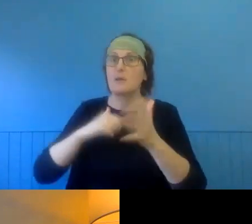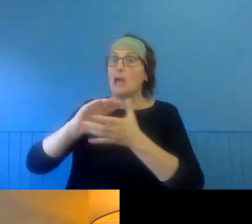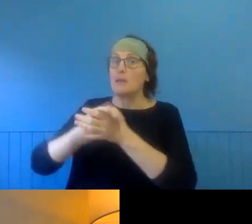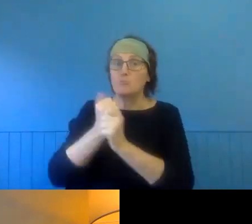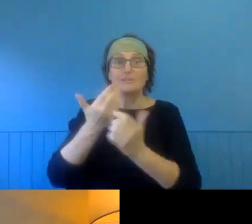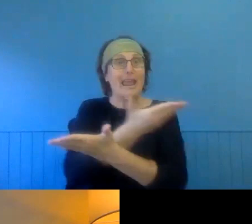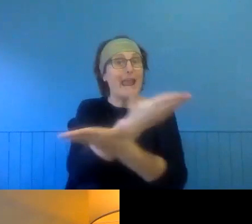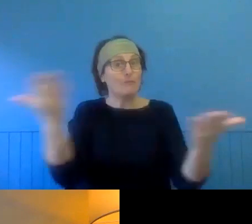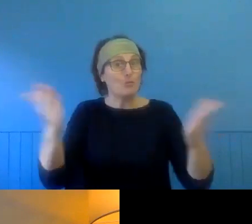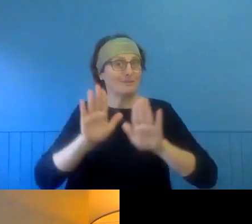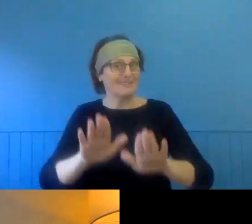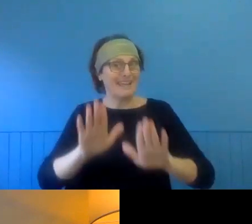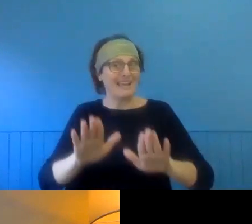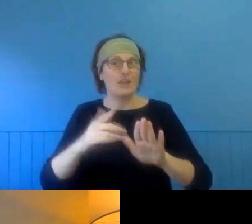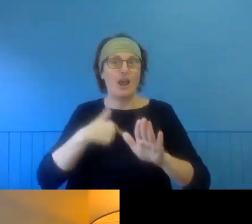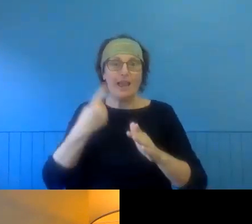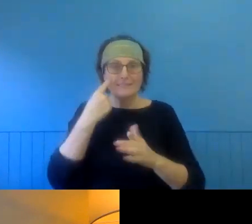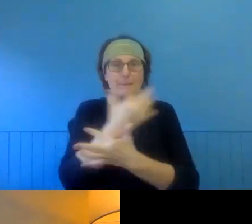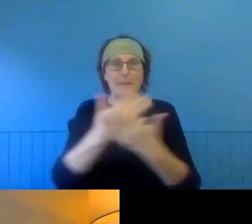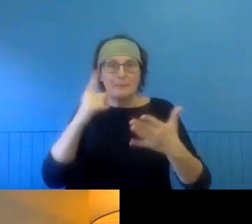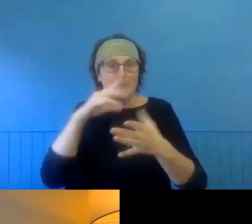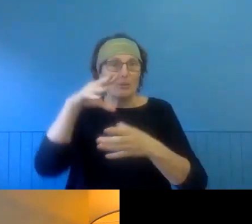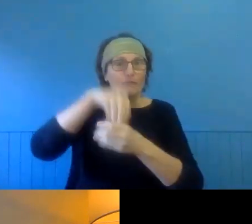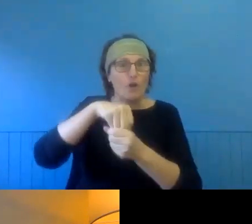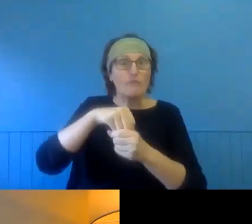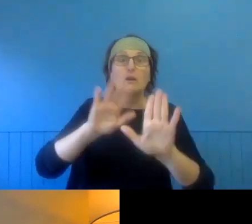everyone sticking around. I can see a lot of you are still here. Before